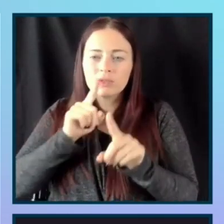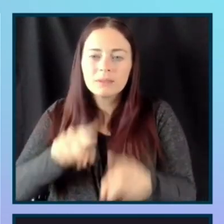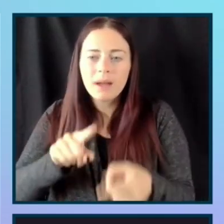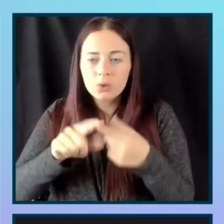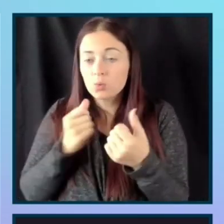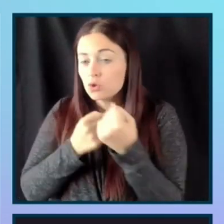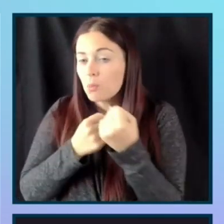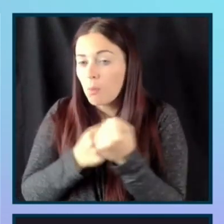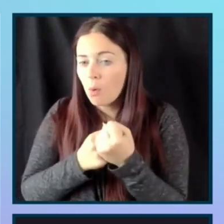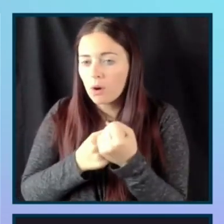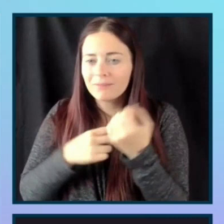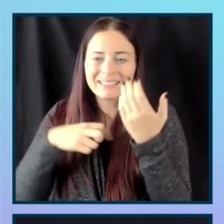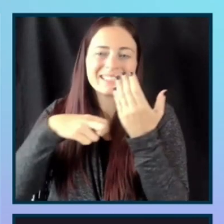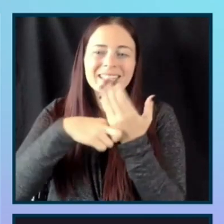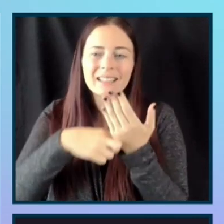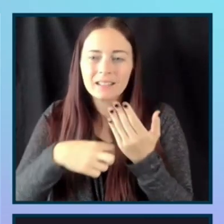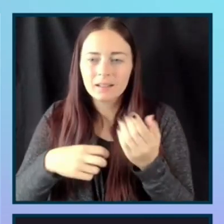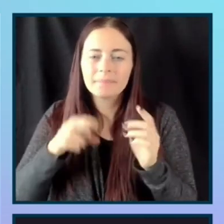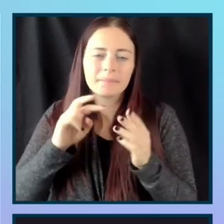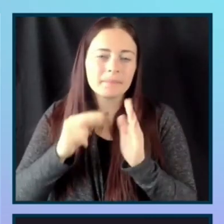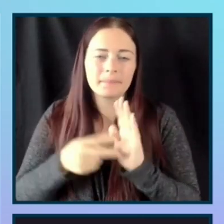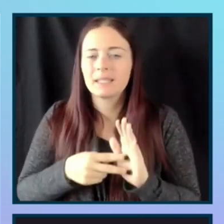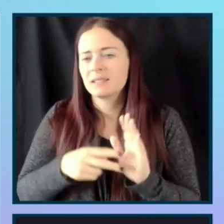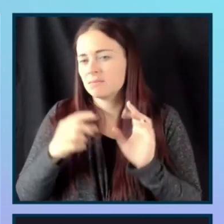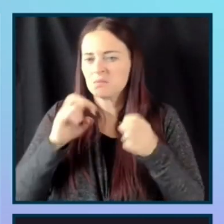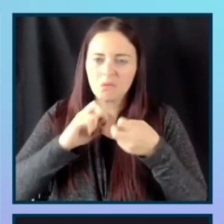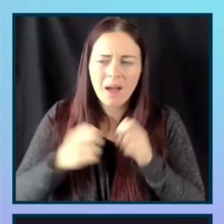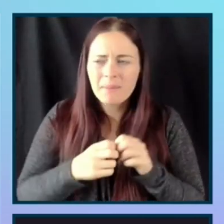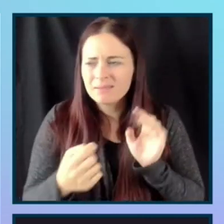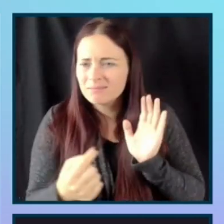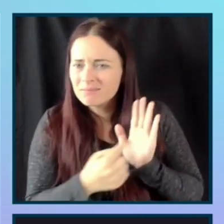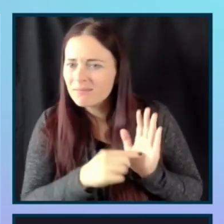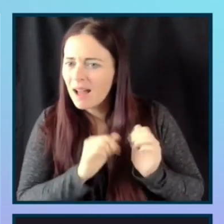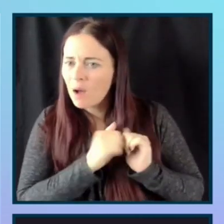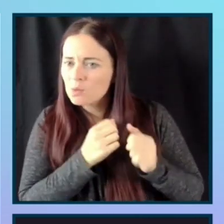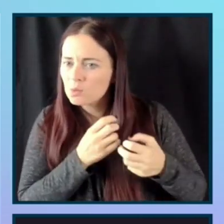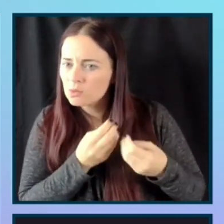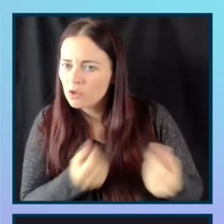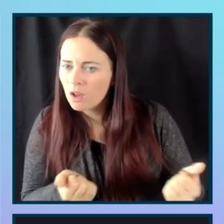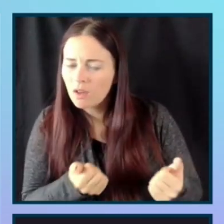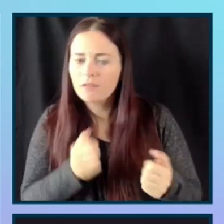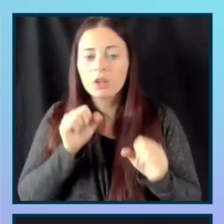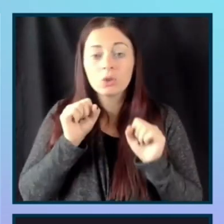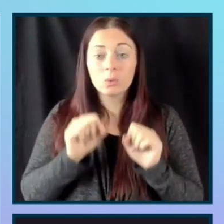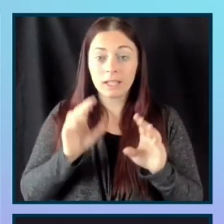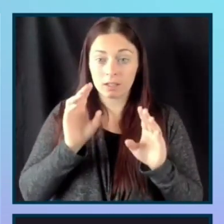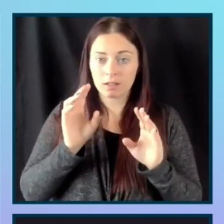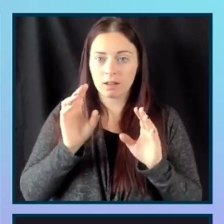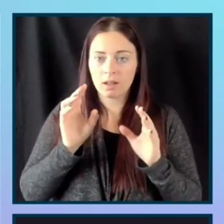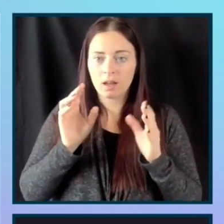your first line, for example, And they can create these taxonomies based on the barriers which the user has faced,